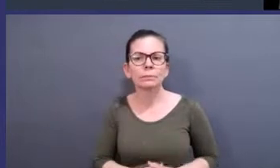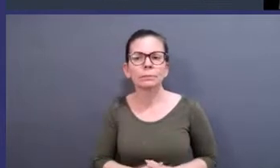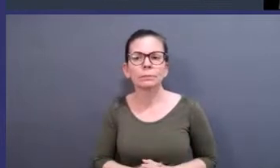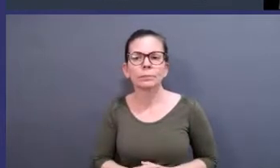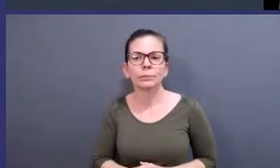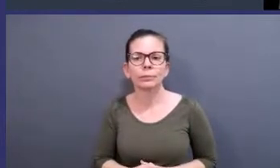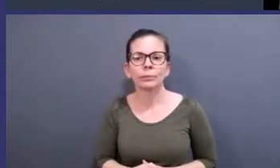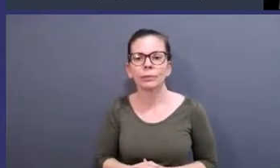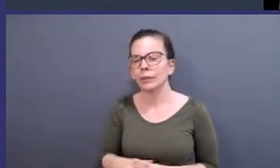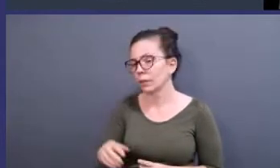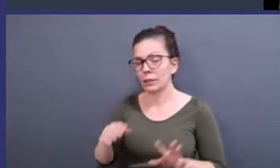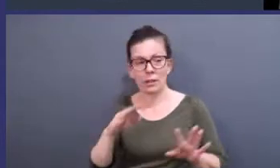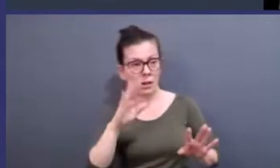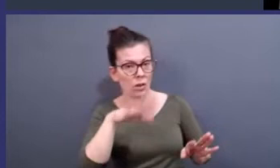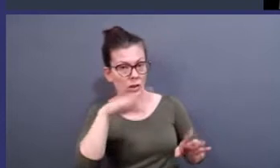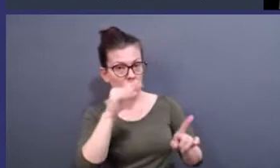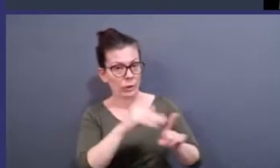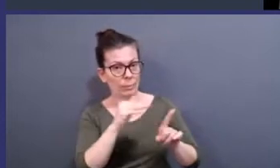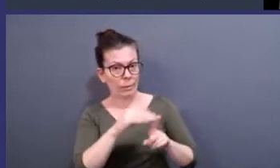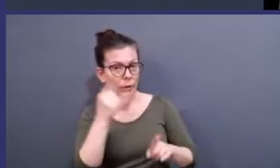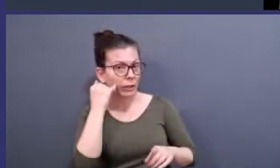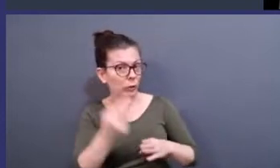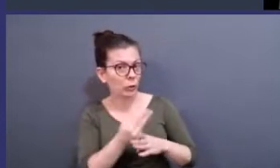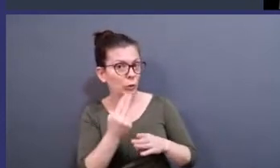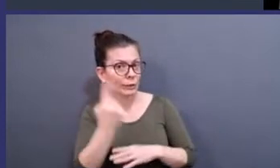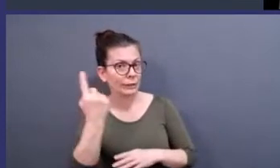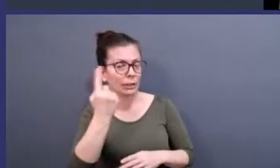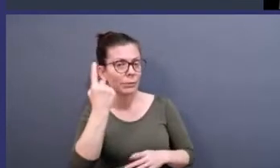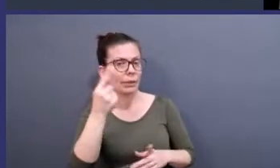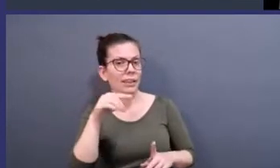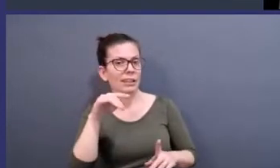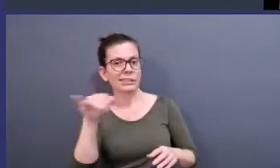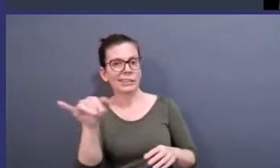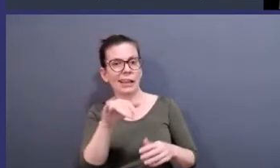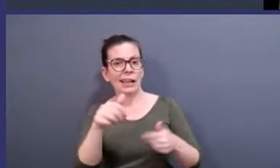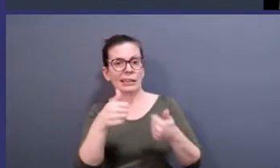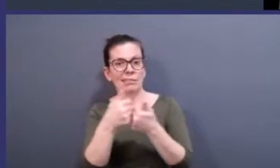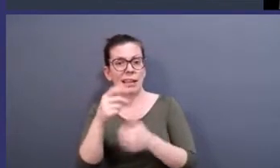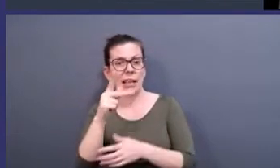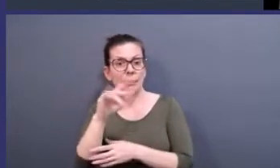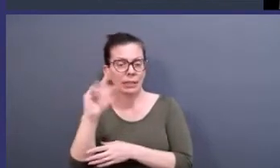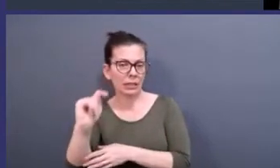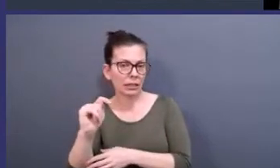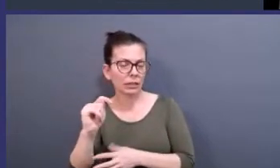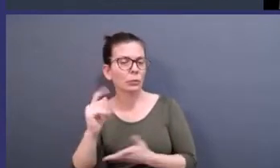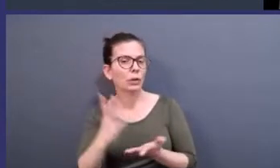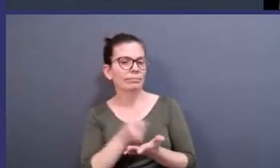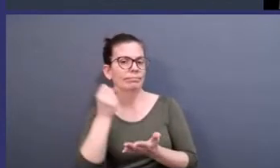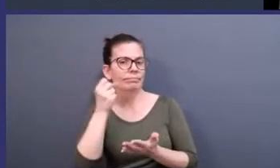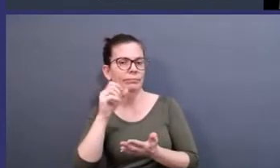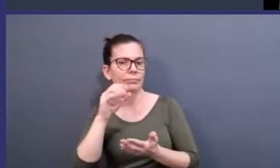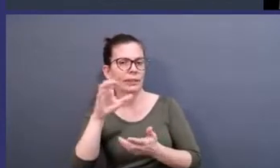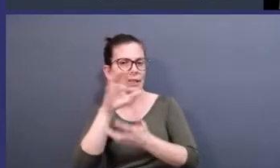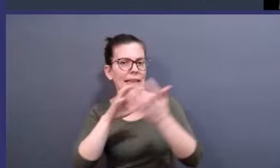Yeah, keep in mind that when you're using something, something like GameKit where it's taking advantage of CloudFormation, it's spinning up all